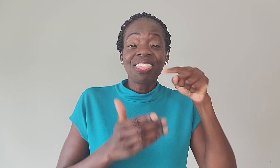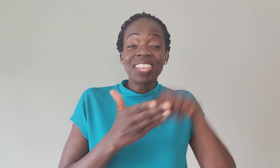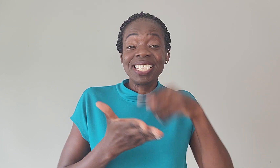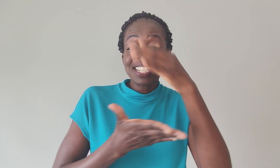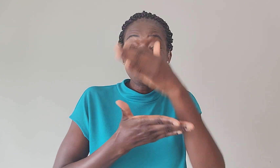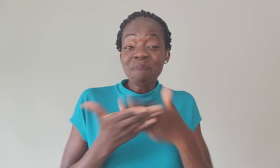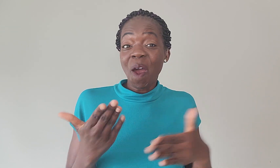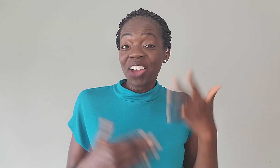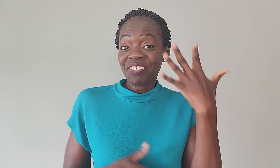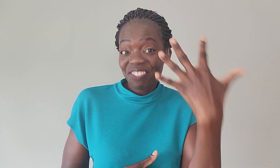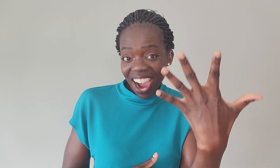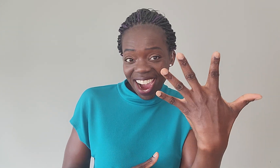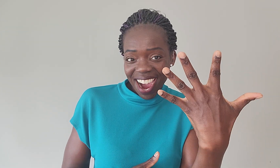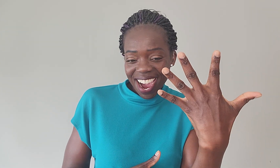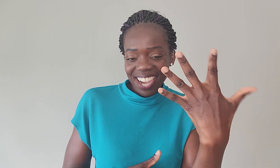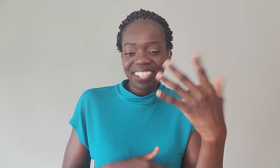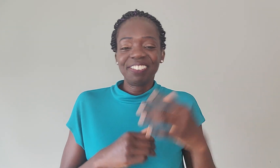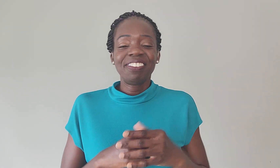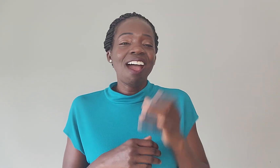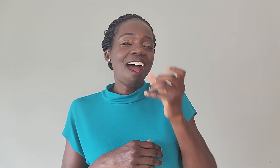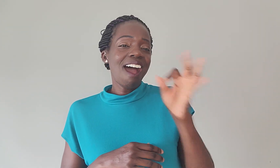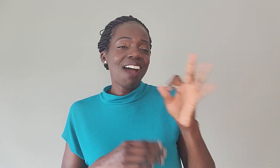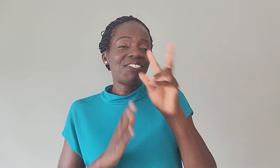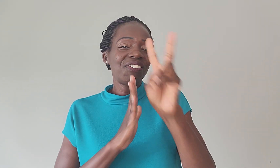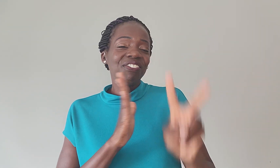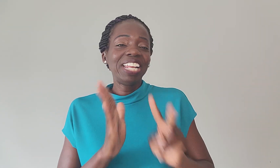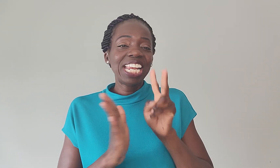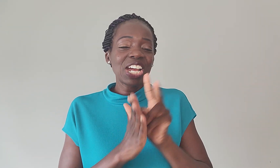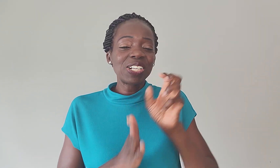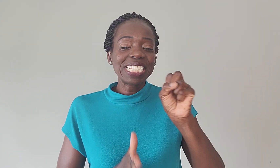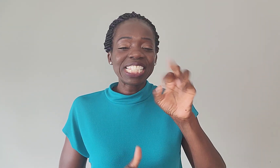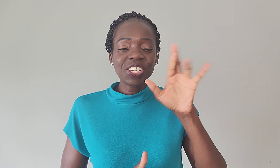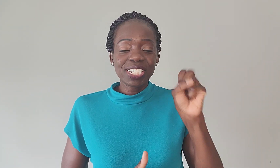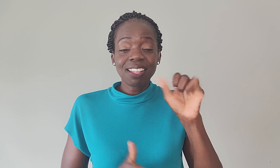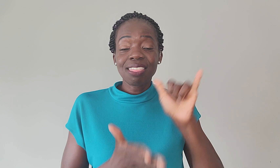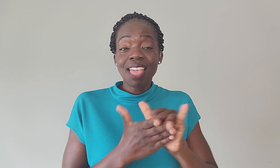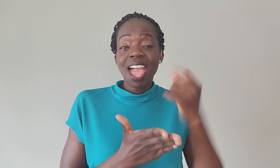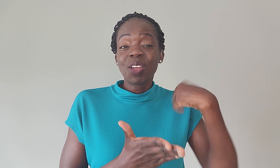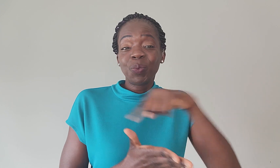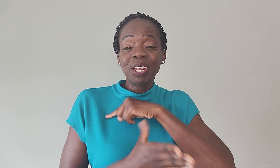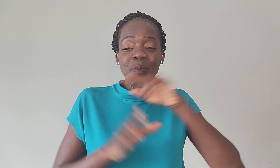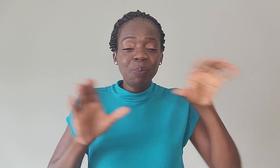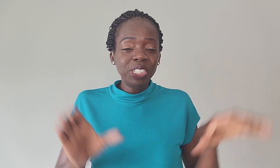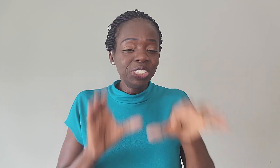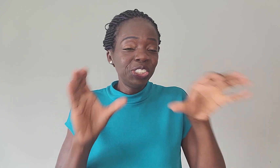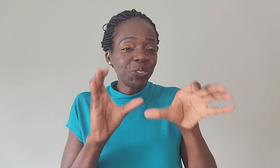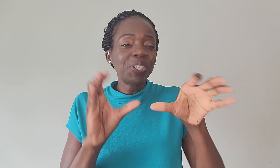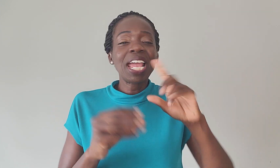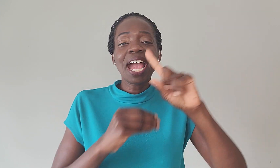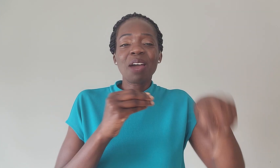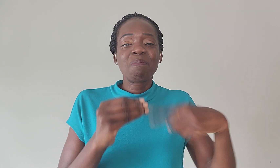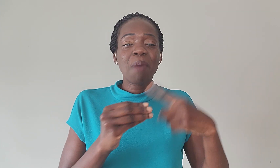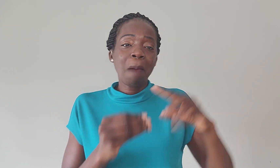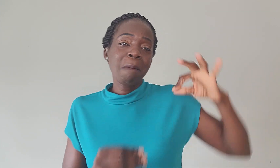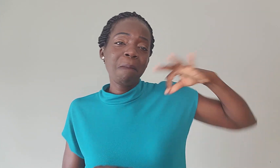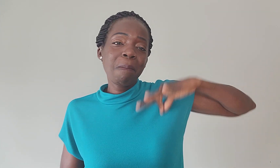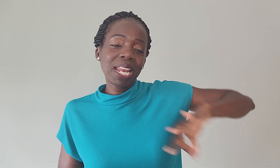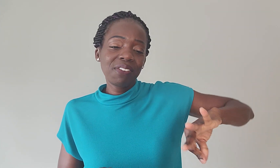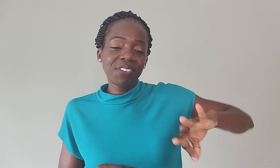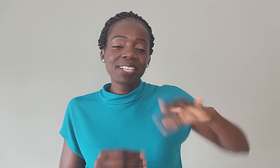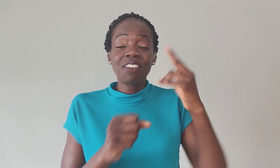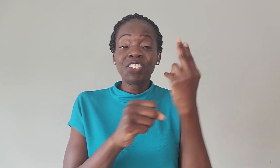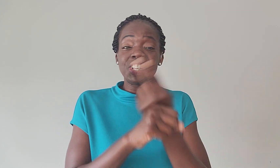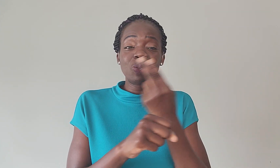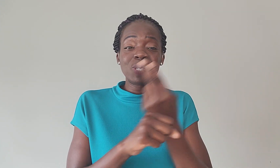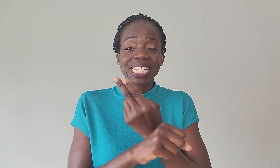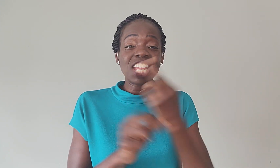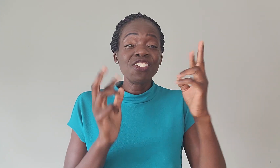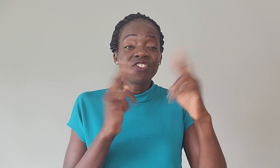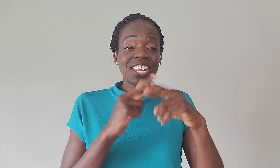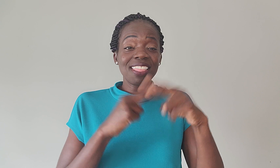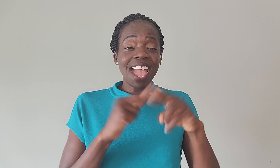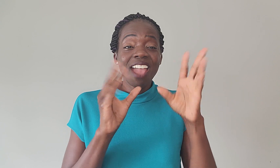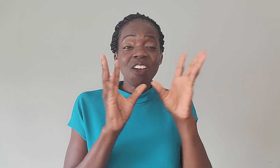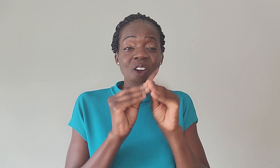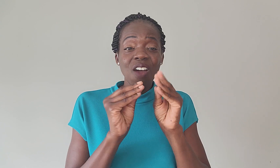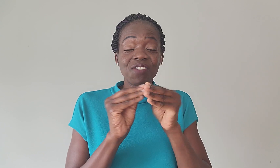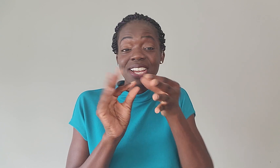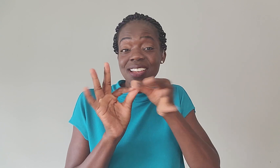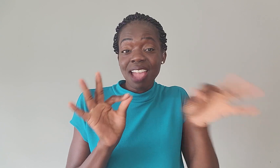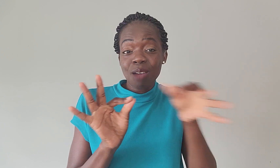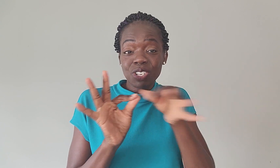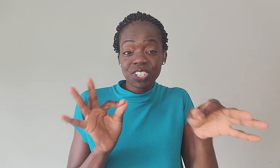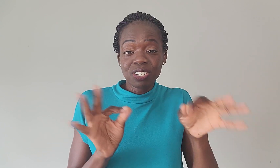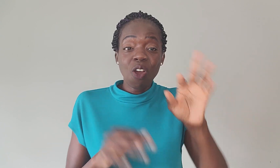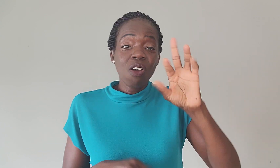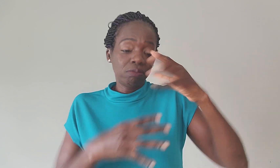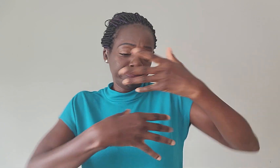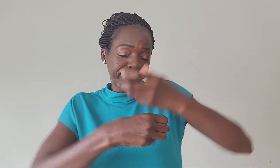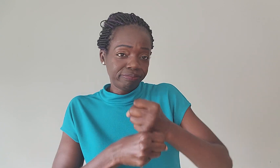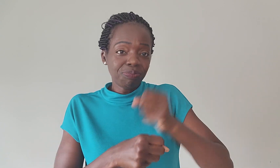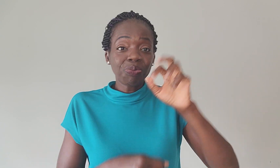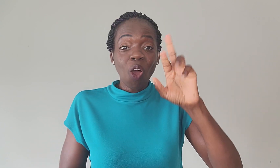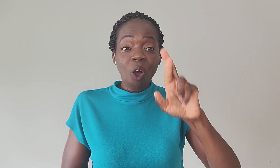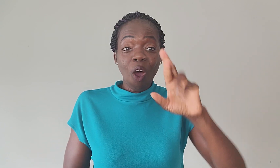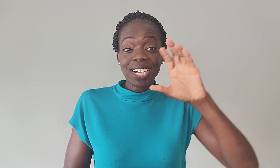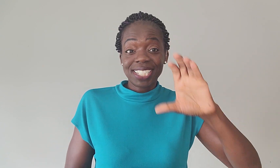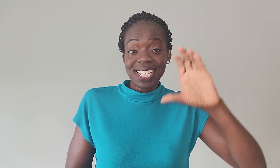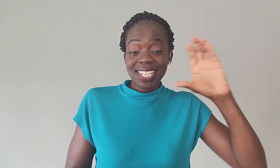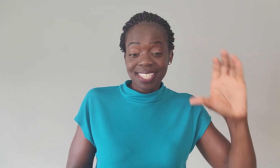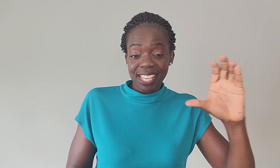This is part 5 of a video series we’ve been doing about the benefits of Relay Conference Captioning (RCC).